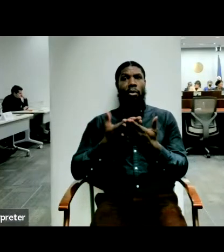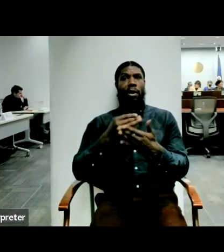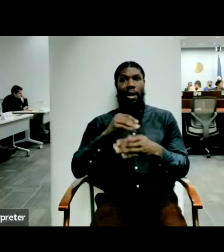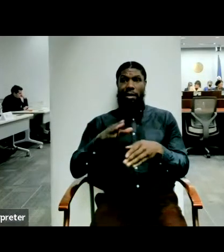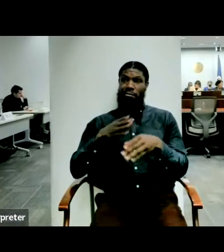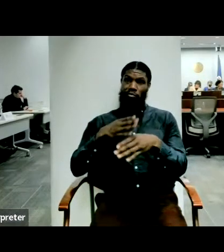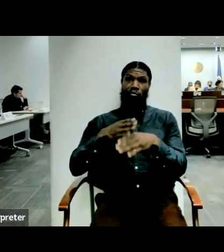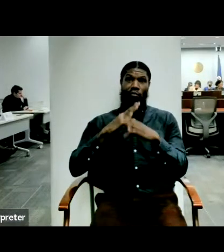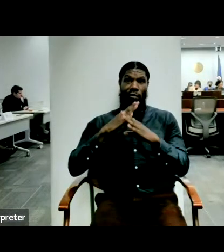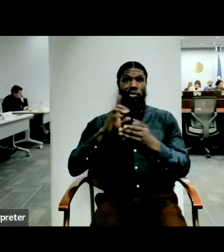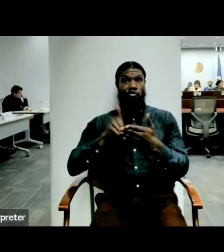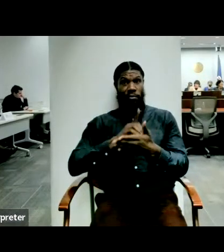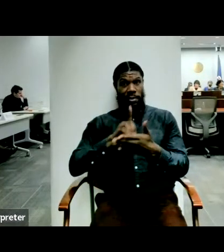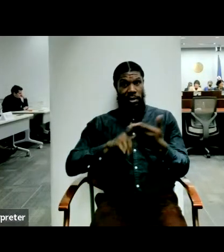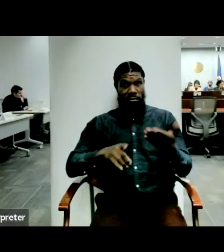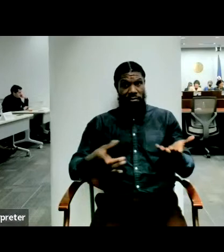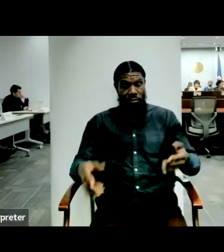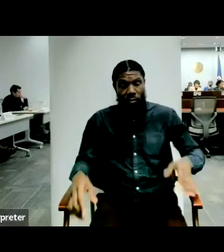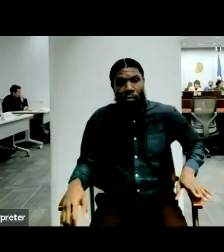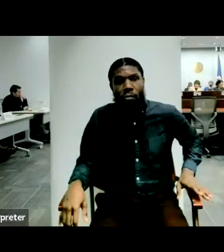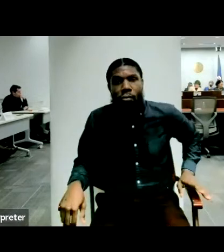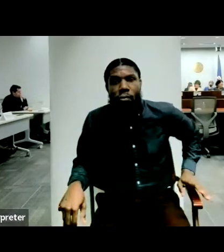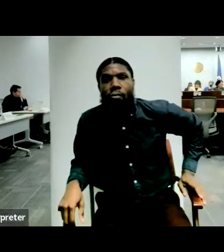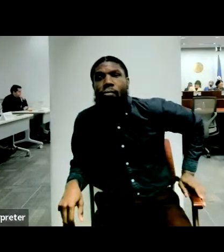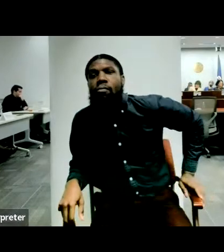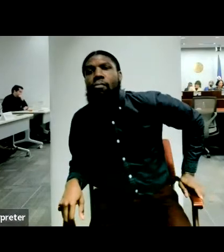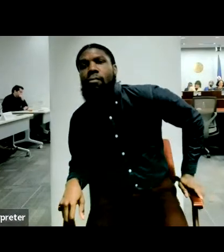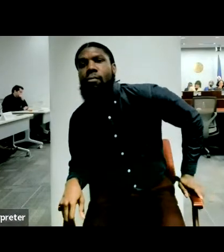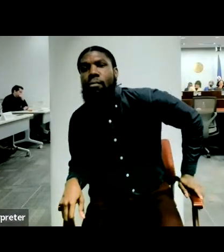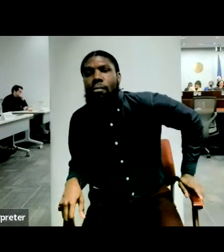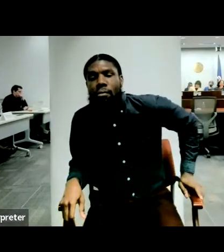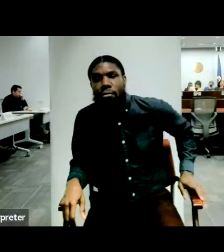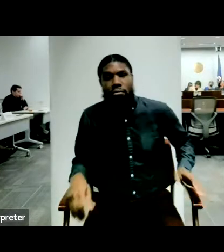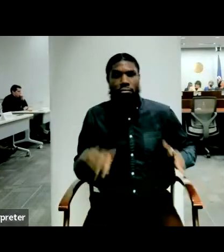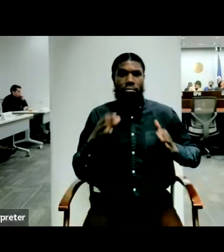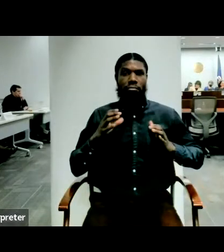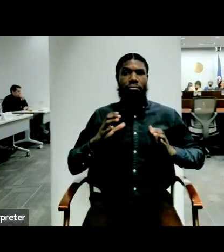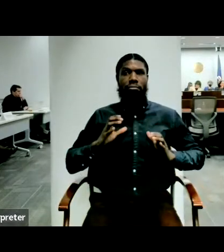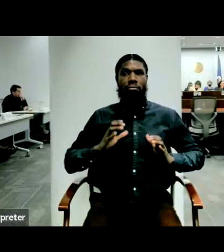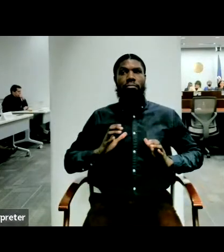Yeah, I will be if a client asks me on a job description, I will look at that as an issue